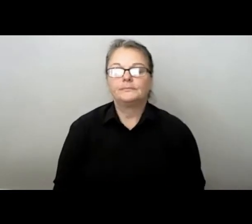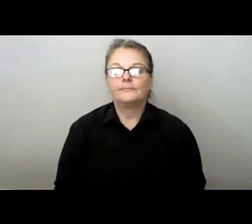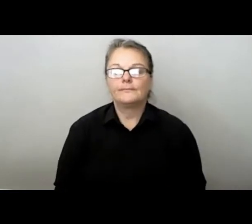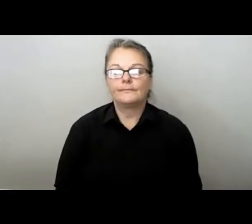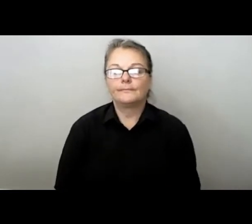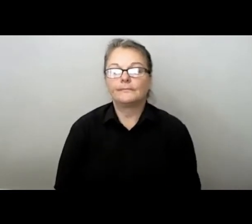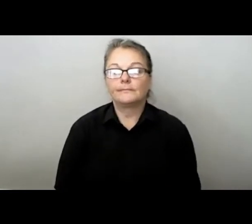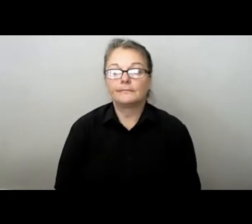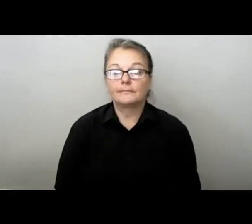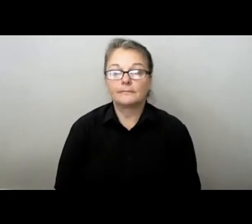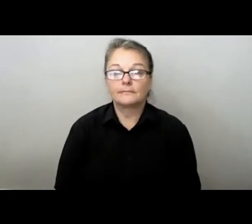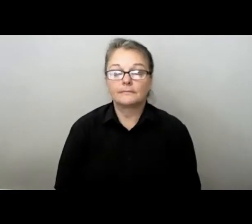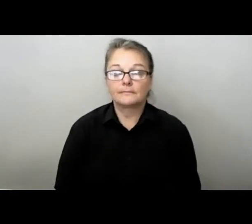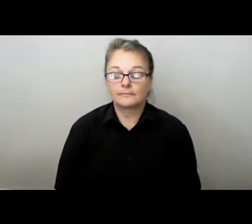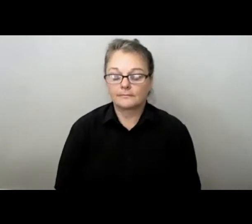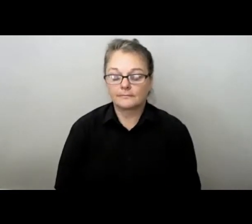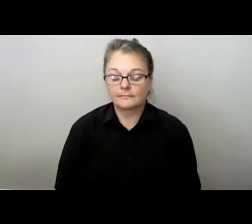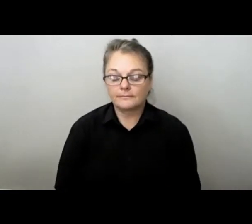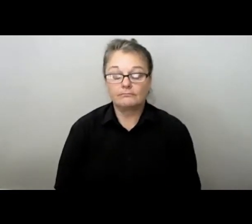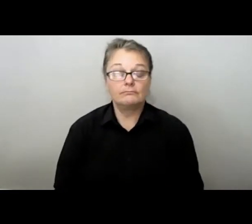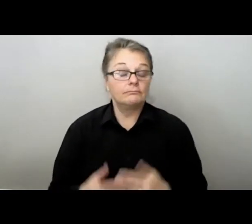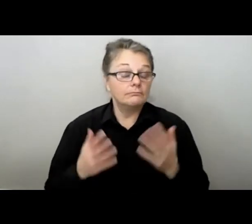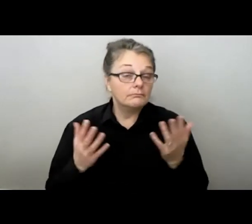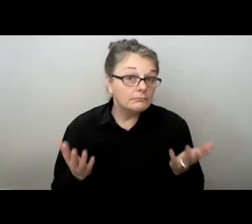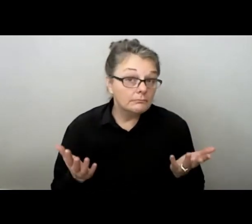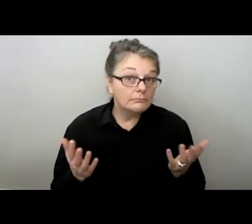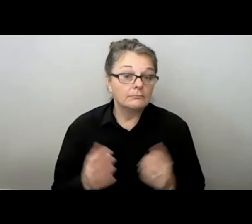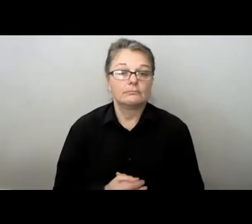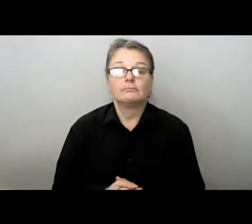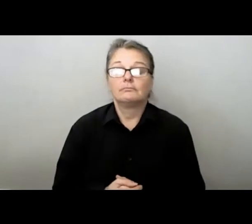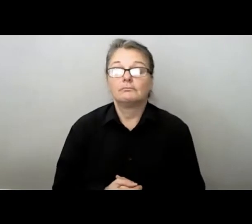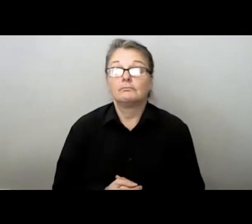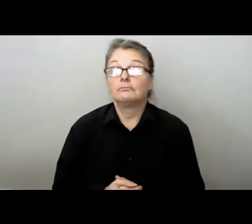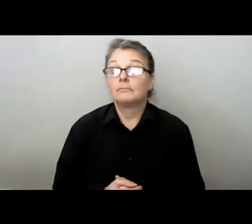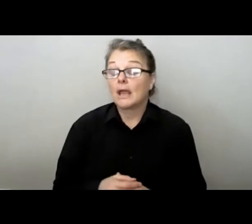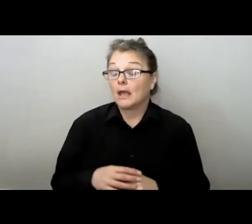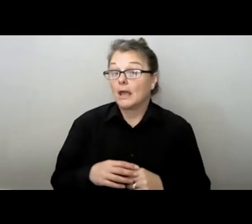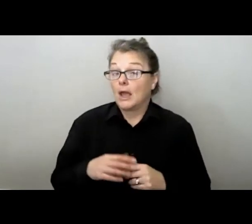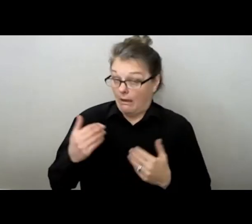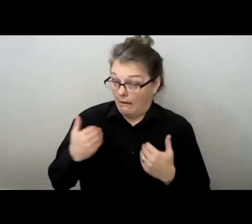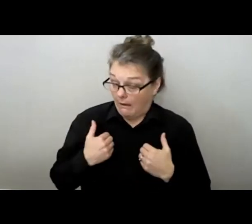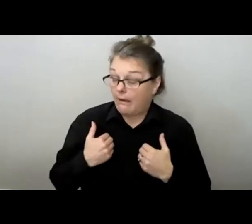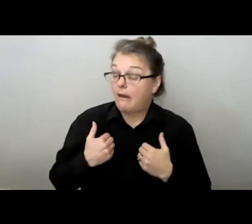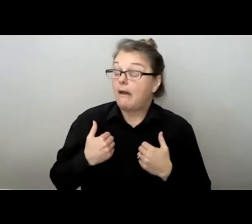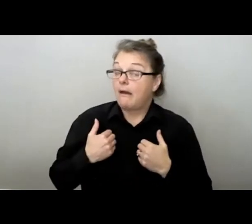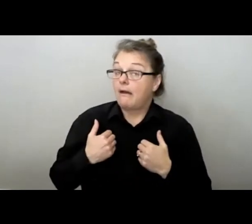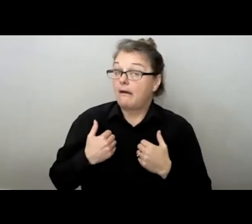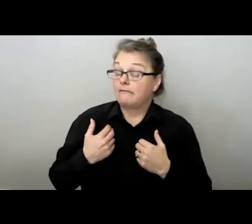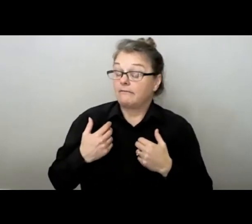THERE ARE ONTARIO HUMAN RIGHTS LAWS. THAT'S CALLED THE HUMAN RIGHTS CODE.